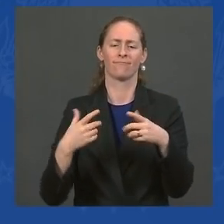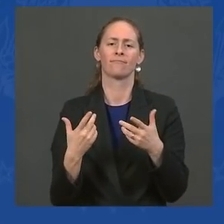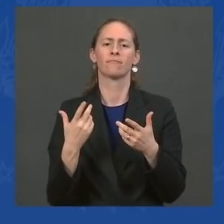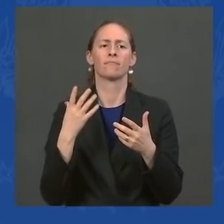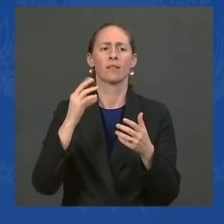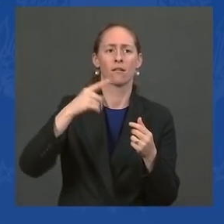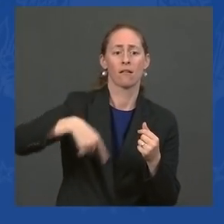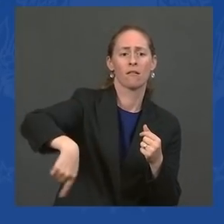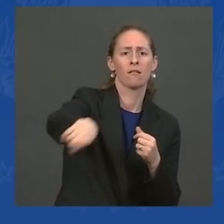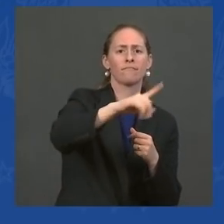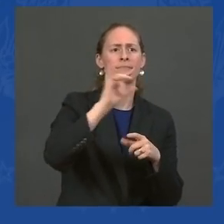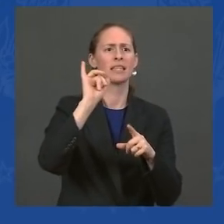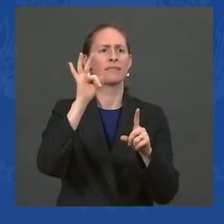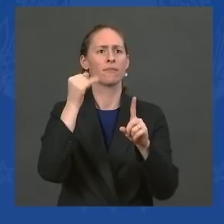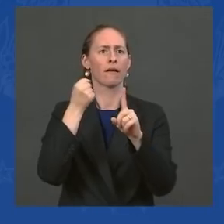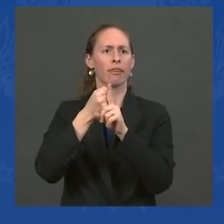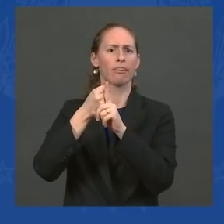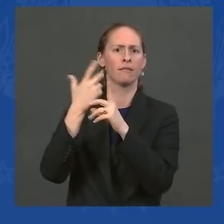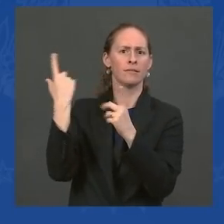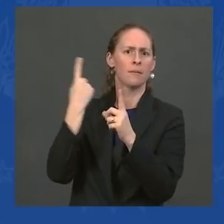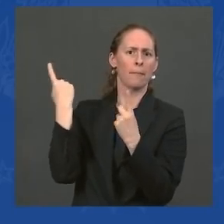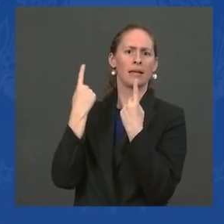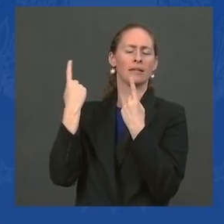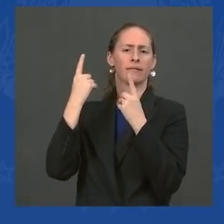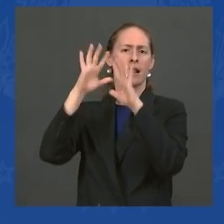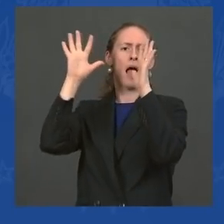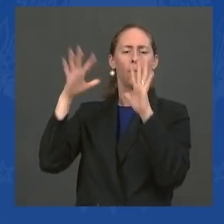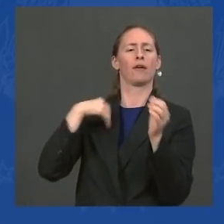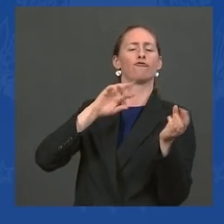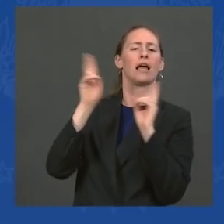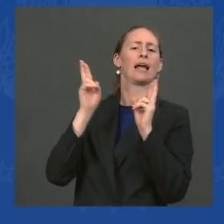Across our administration, we're taking a whole of government approach